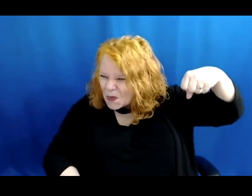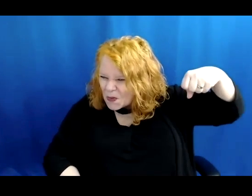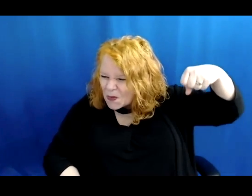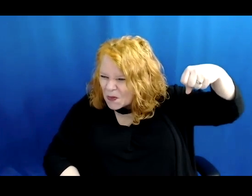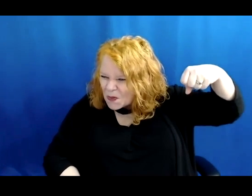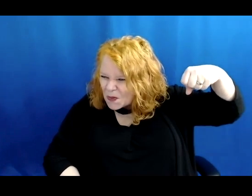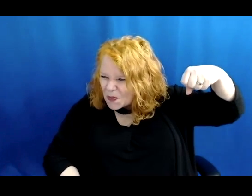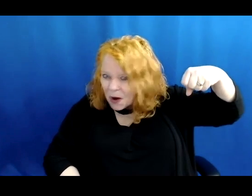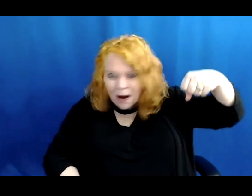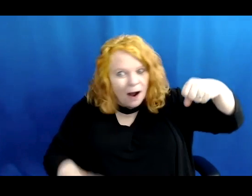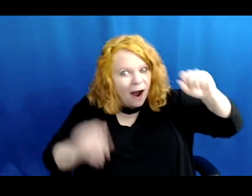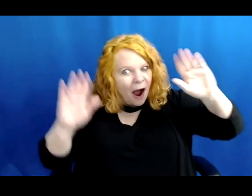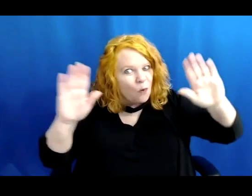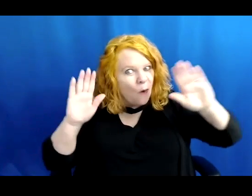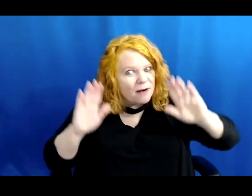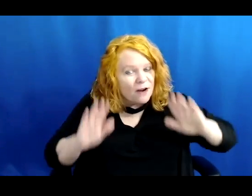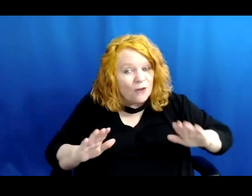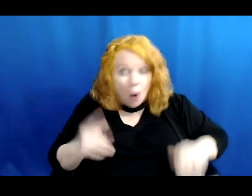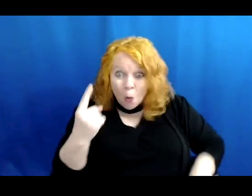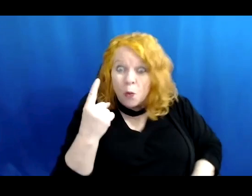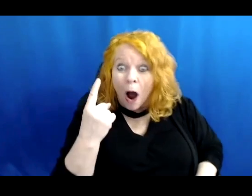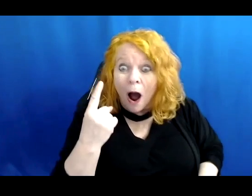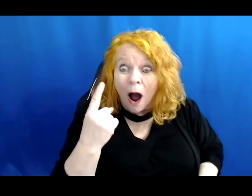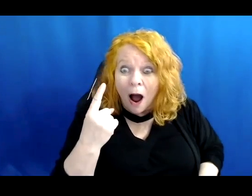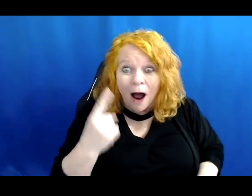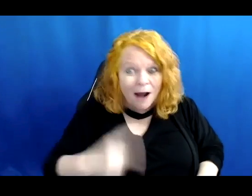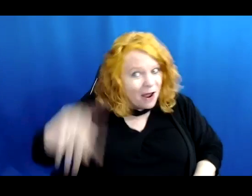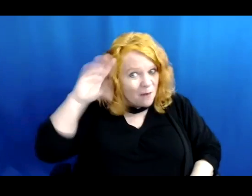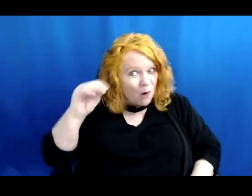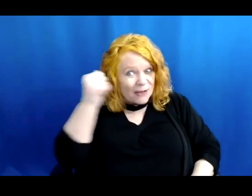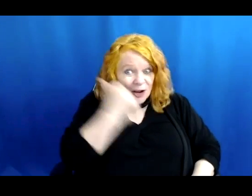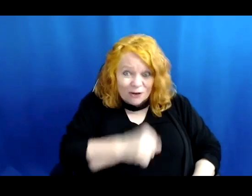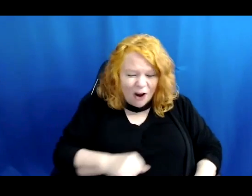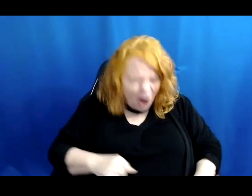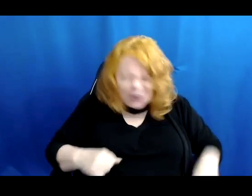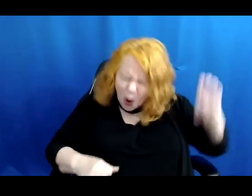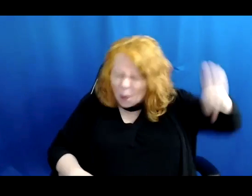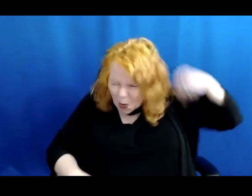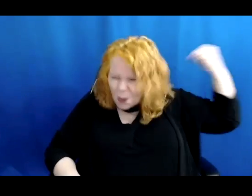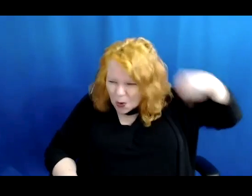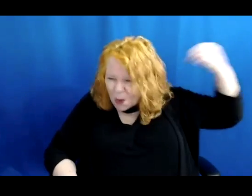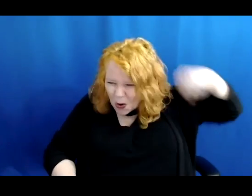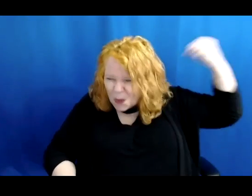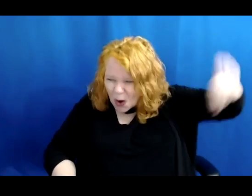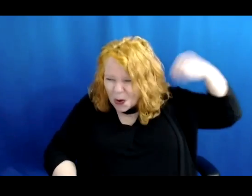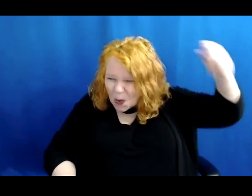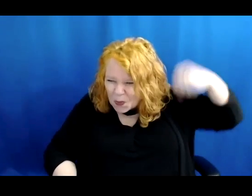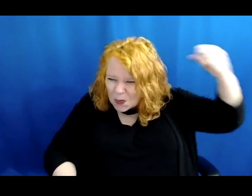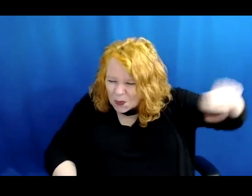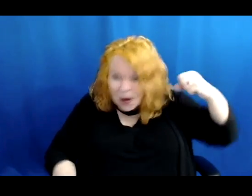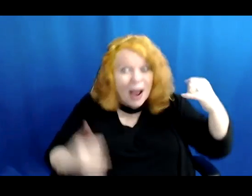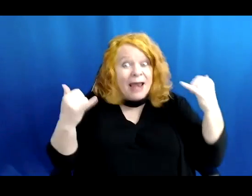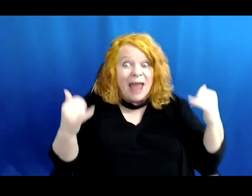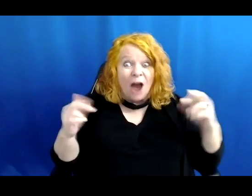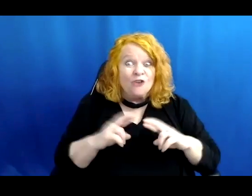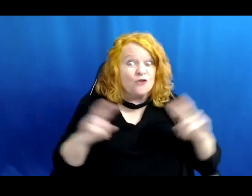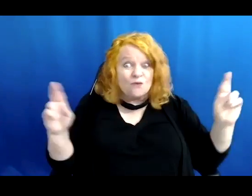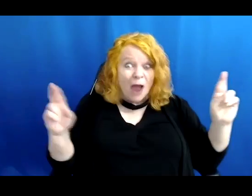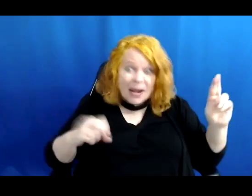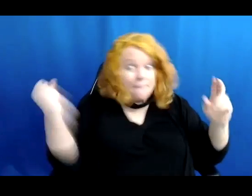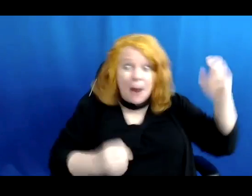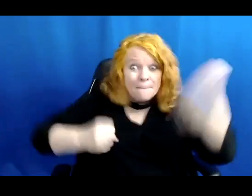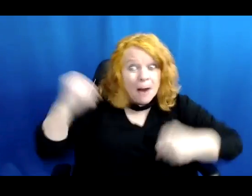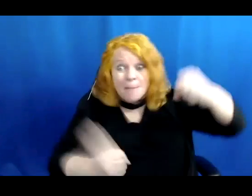A wonderful one boys and girls. WOOH, WOOH, WOOH, WOOH, WOOH and here we go